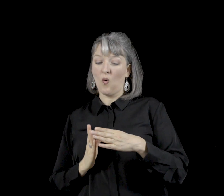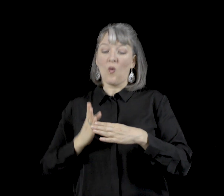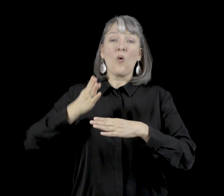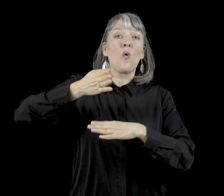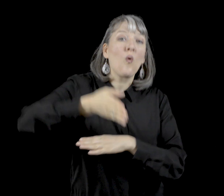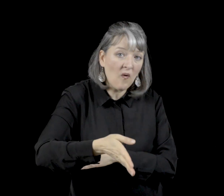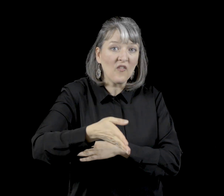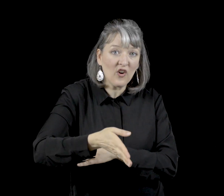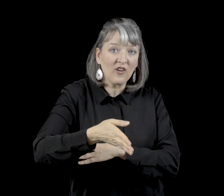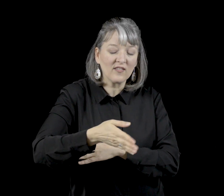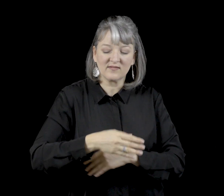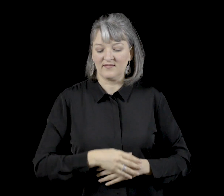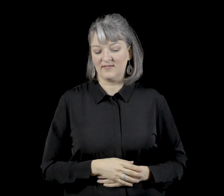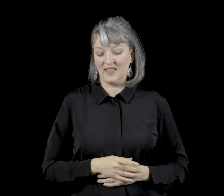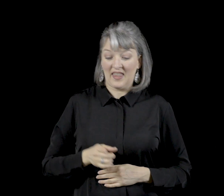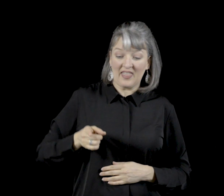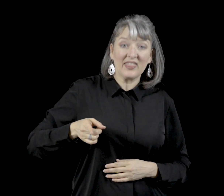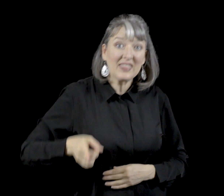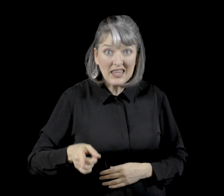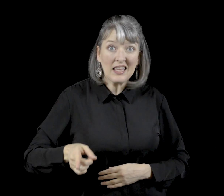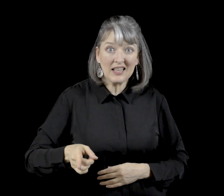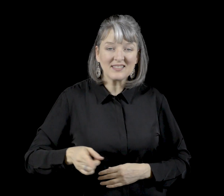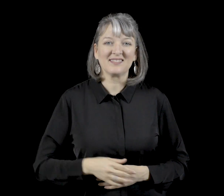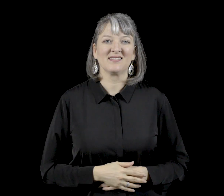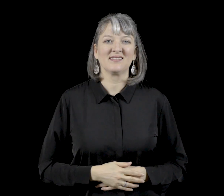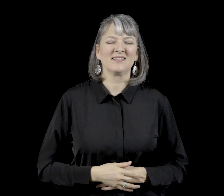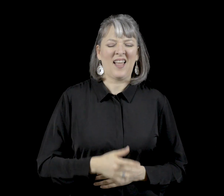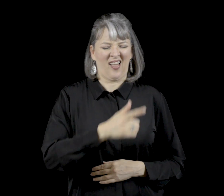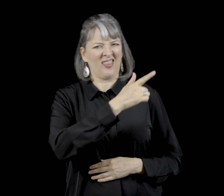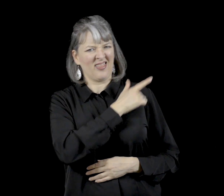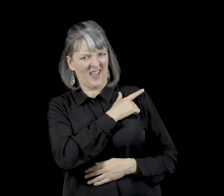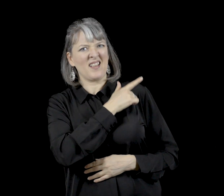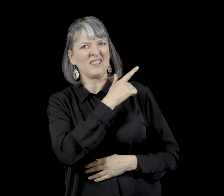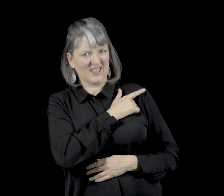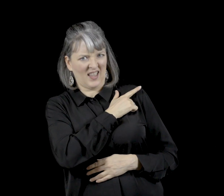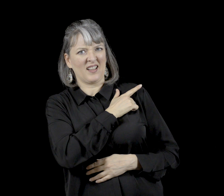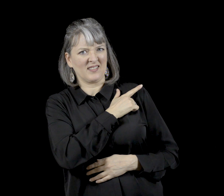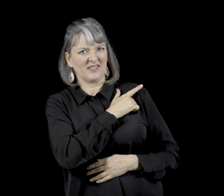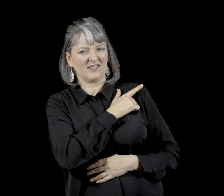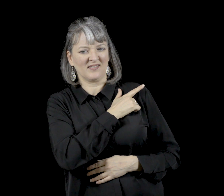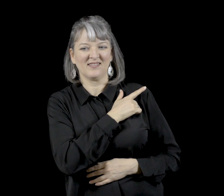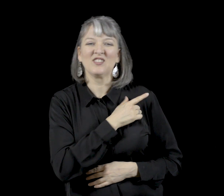OVER THE LAZY